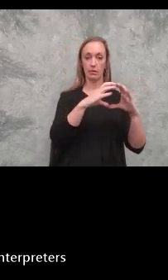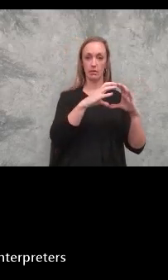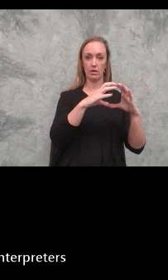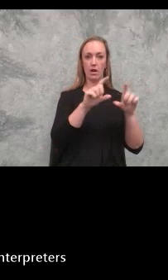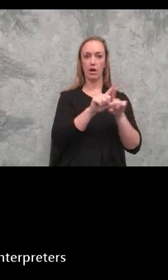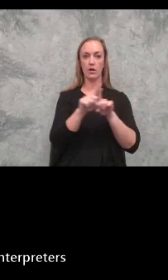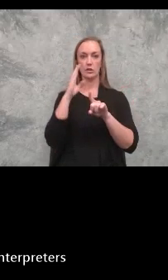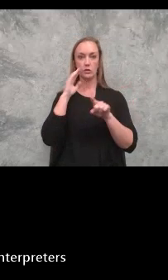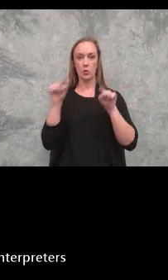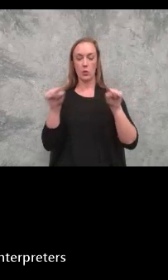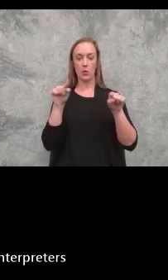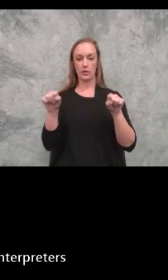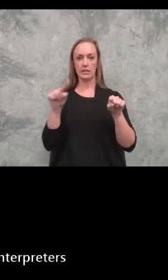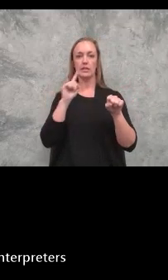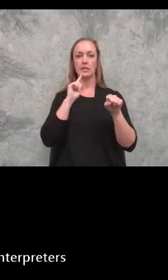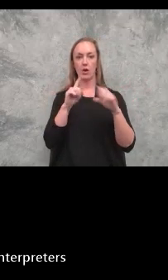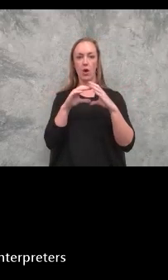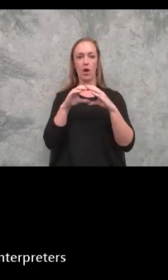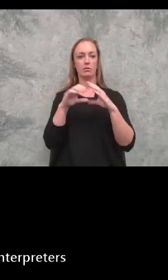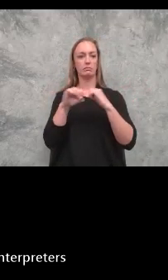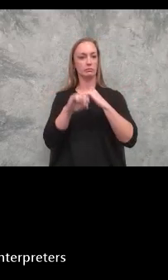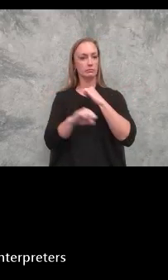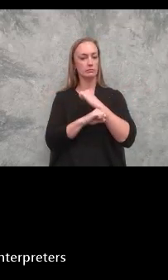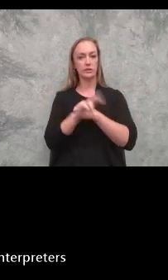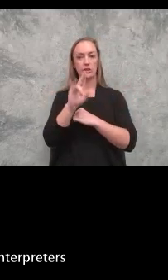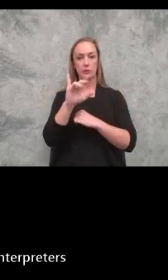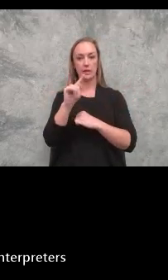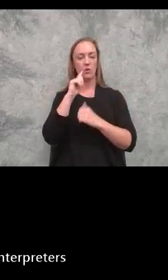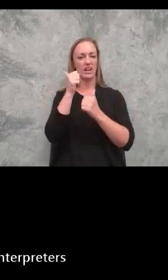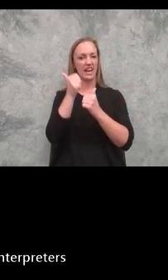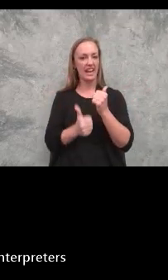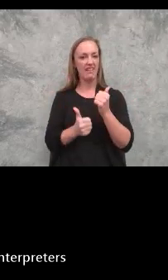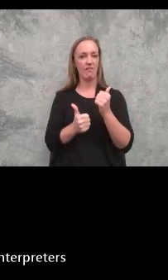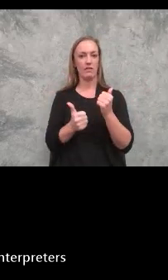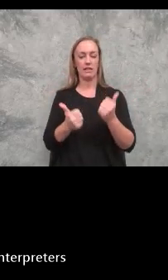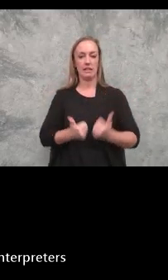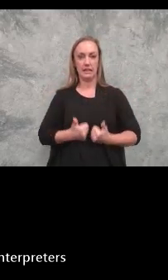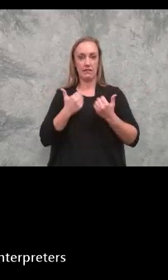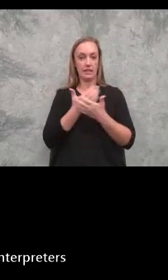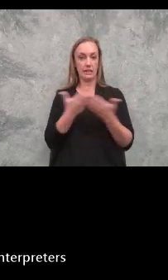the cells are the basic unit of all living things and that every living thing is made up of cells